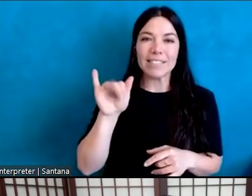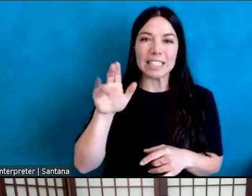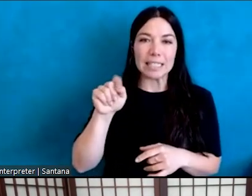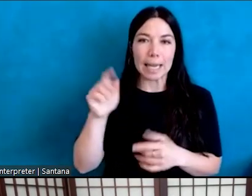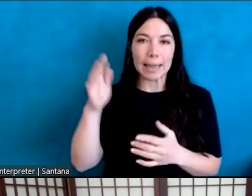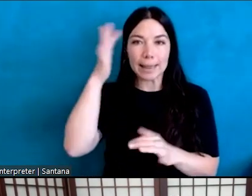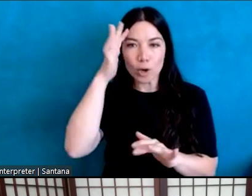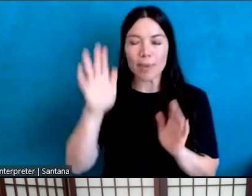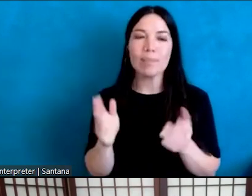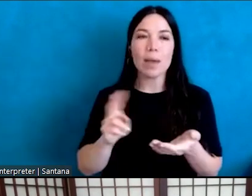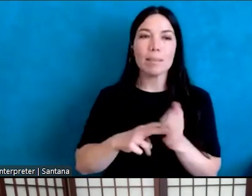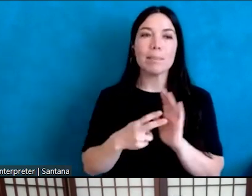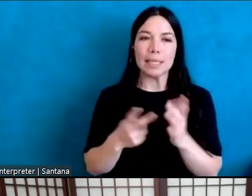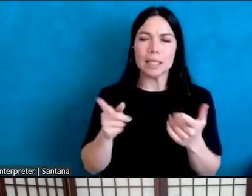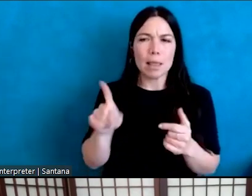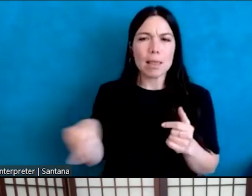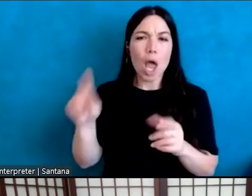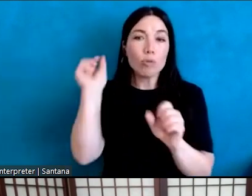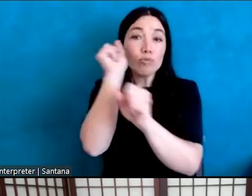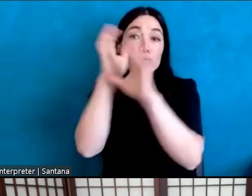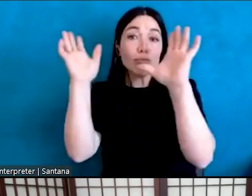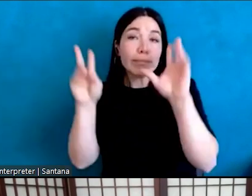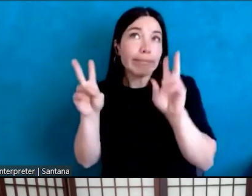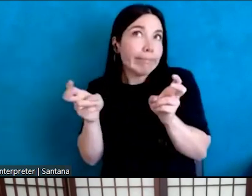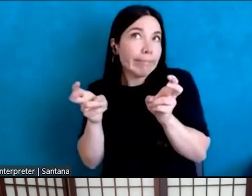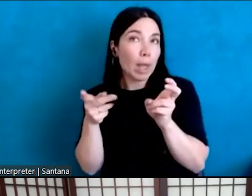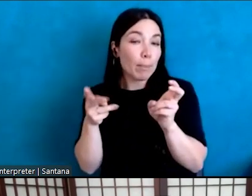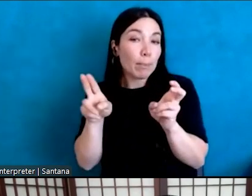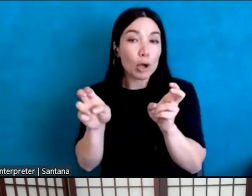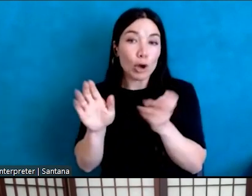historical norm as the only way to be a real "blank,"